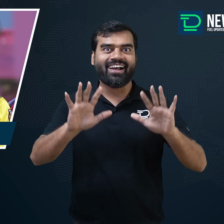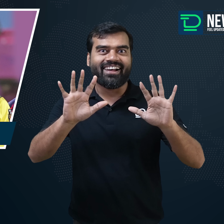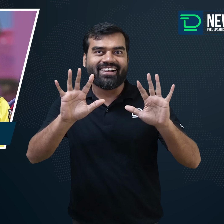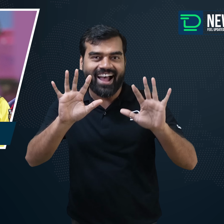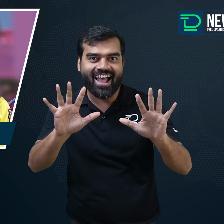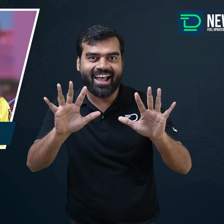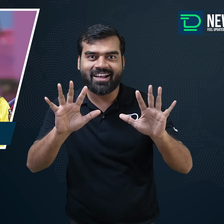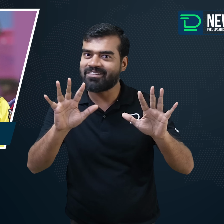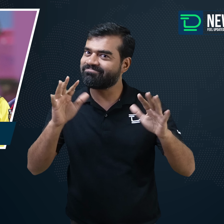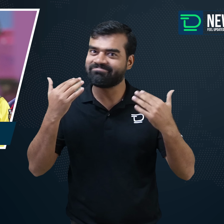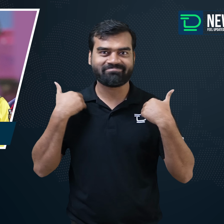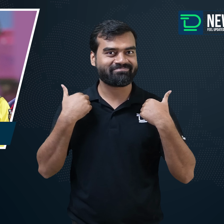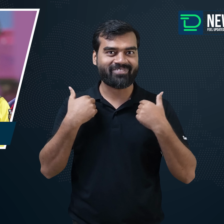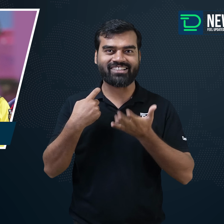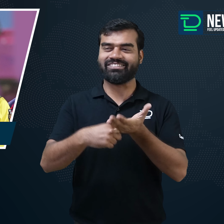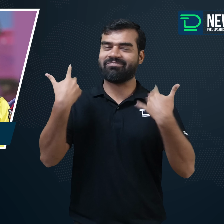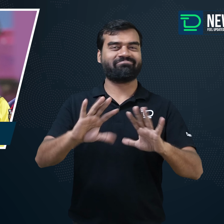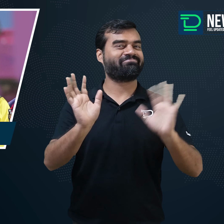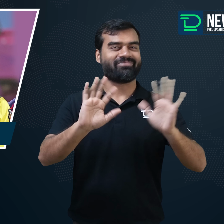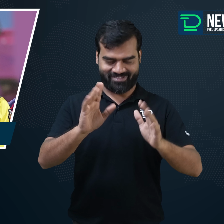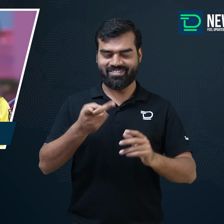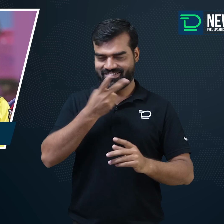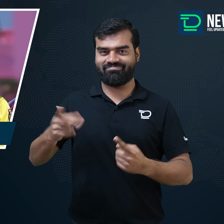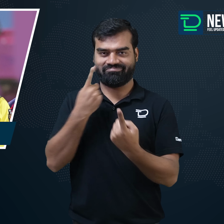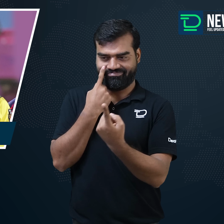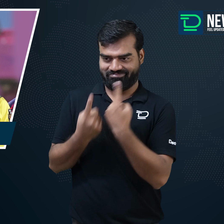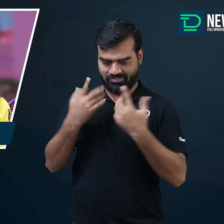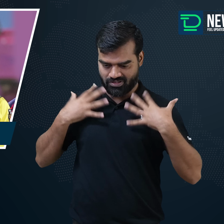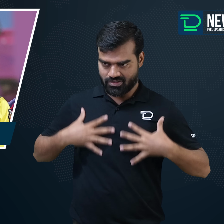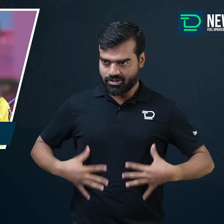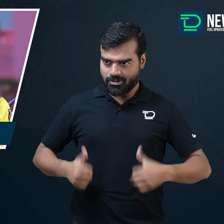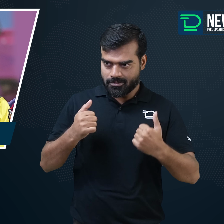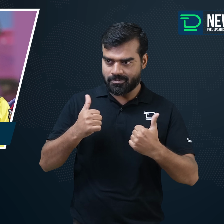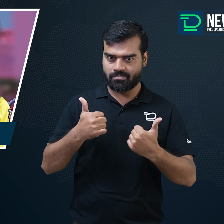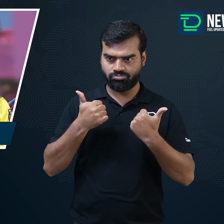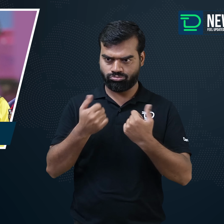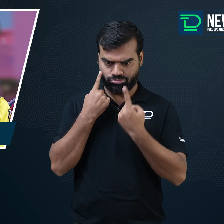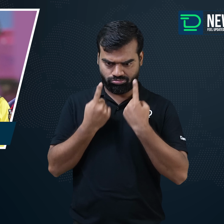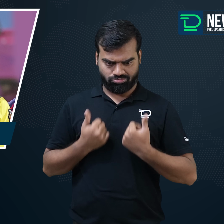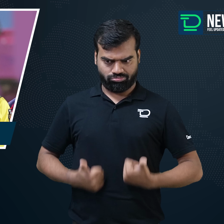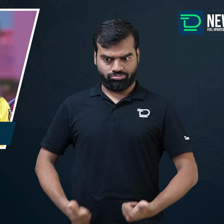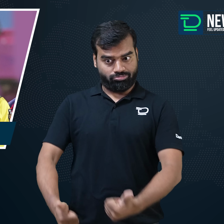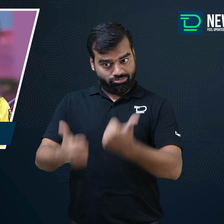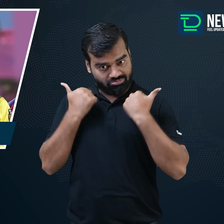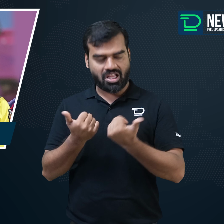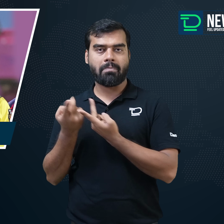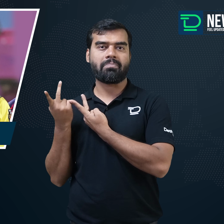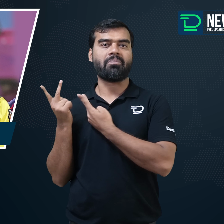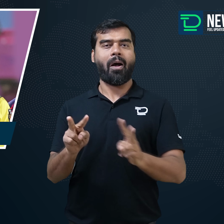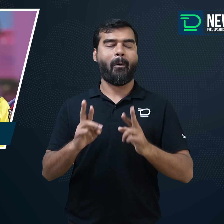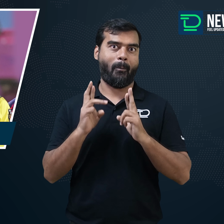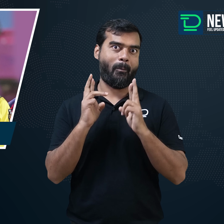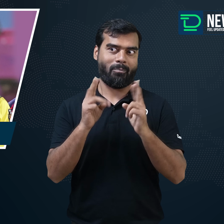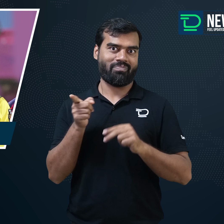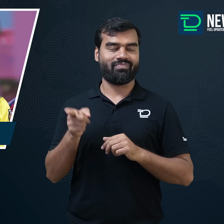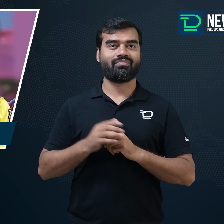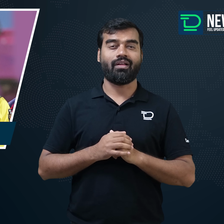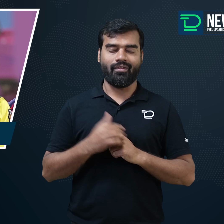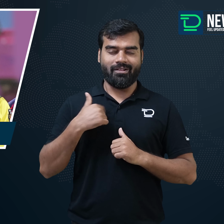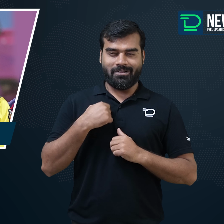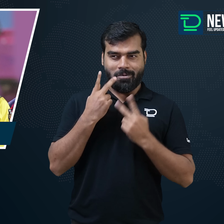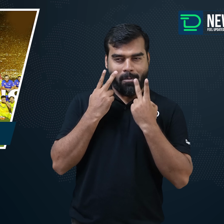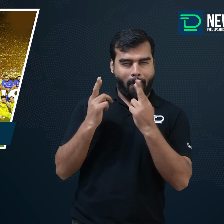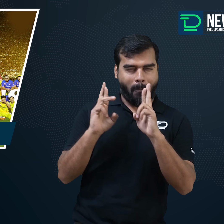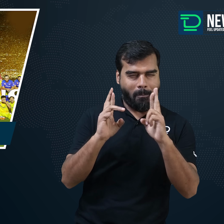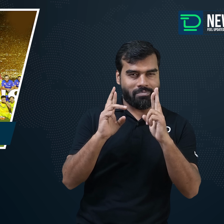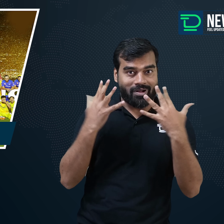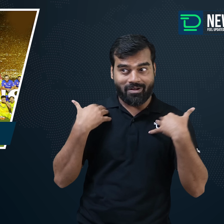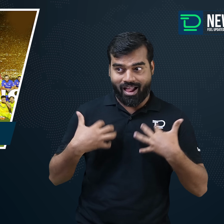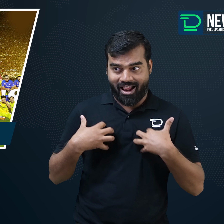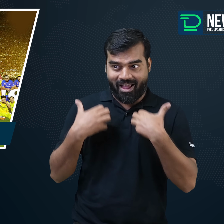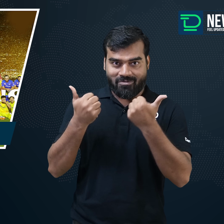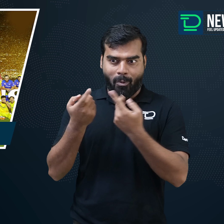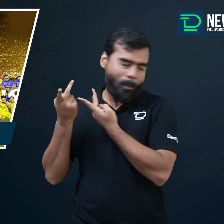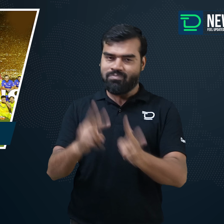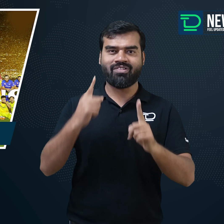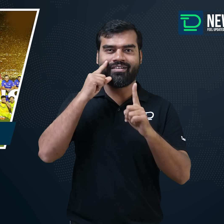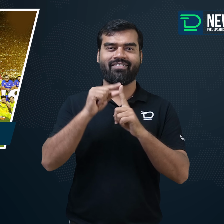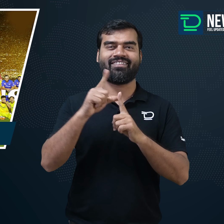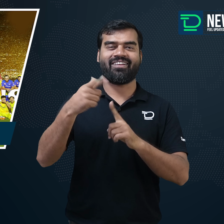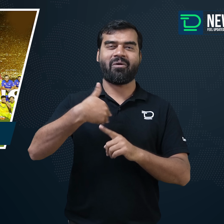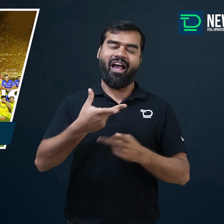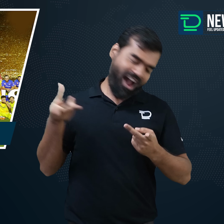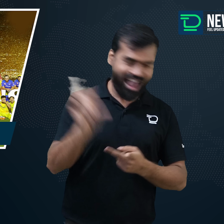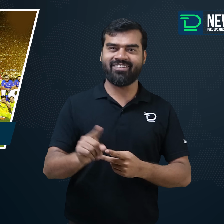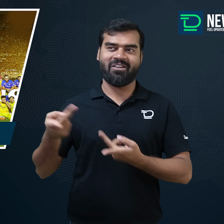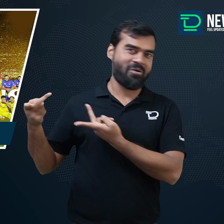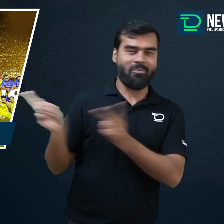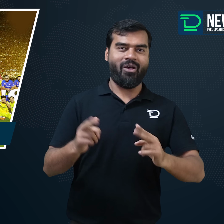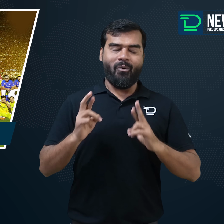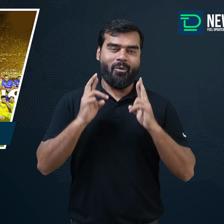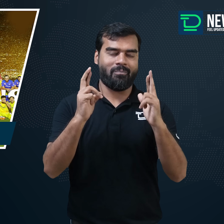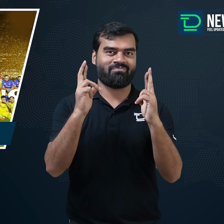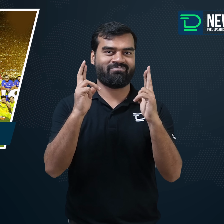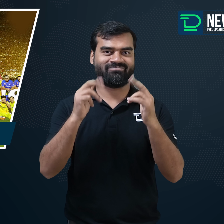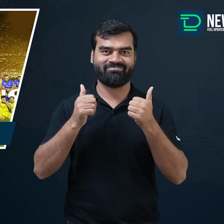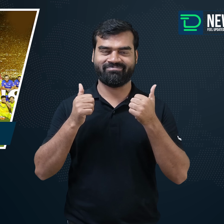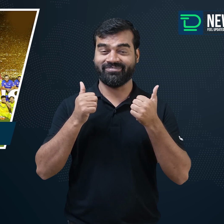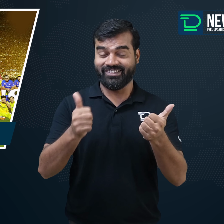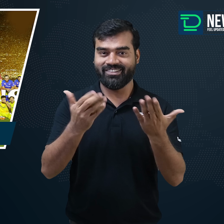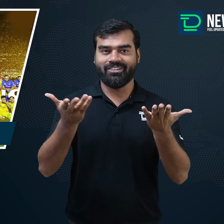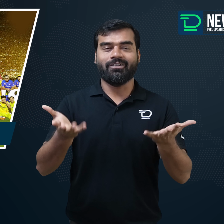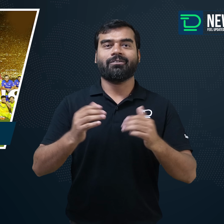If my health is fine I will play the next IPL too. So there are still chances for Dhoni to play.